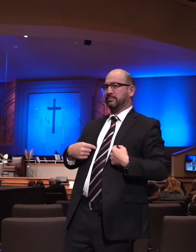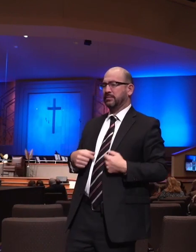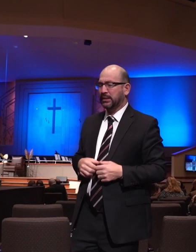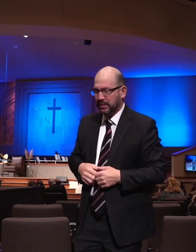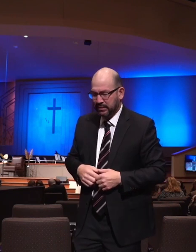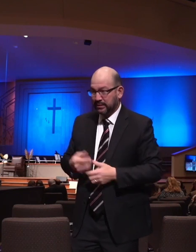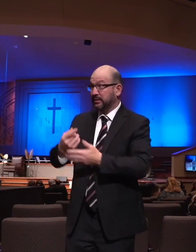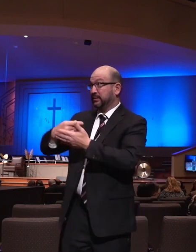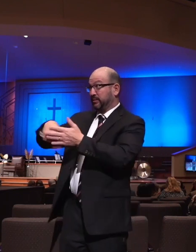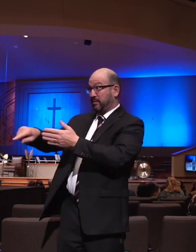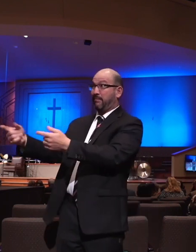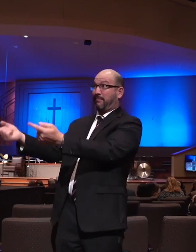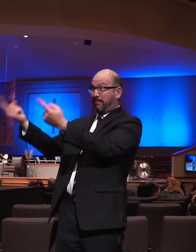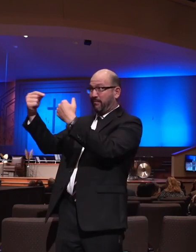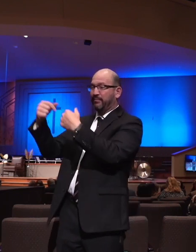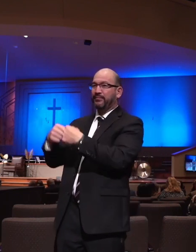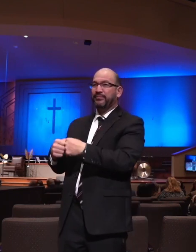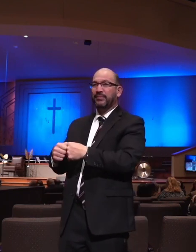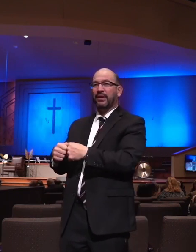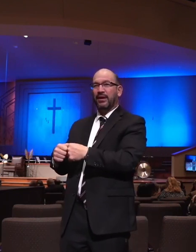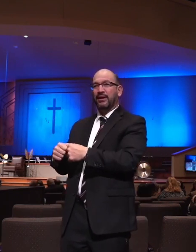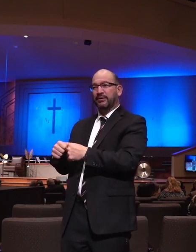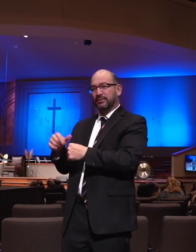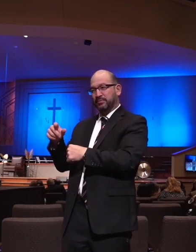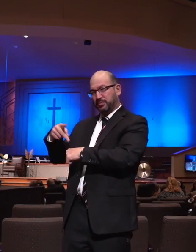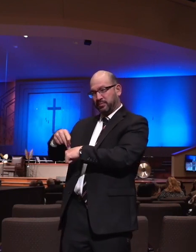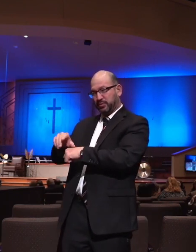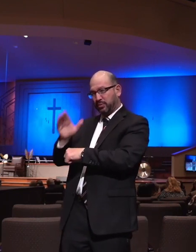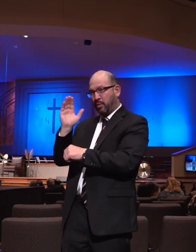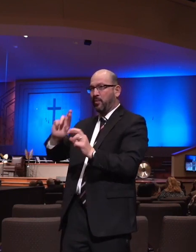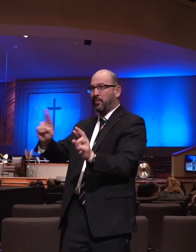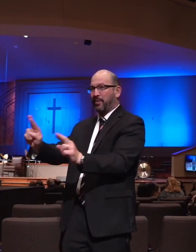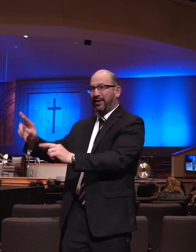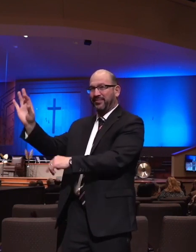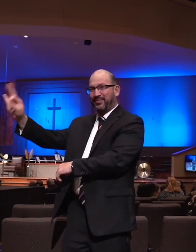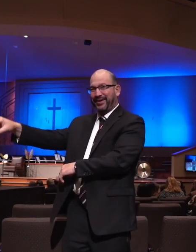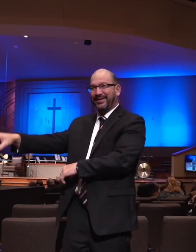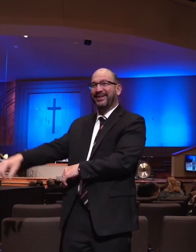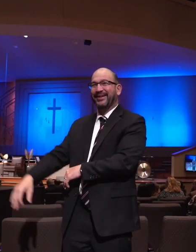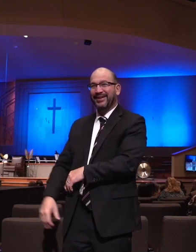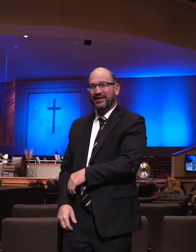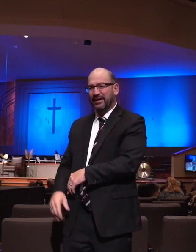next week and I guarantee you he will be ready to go and that book of Esther is